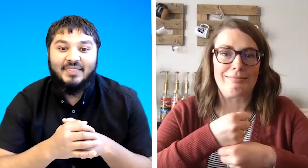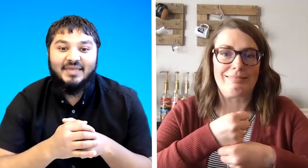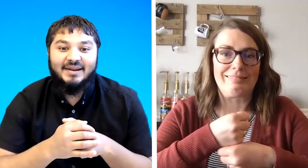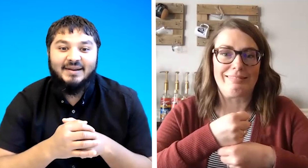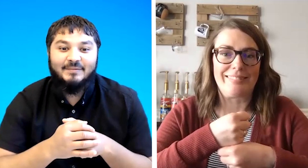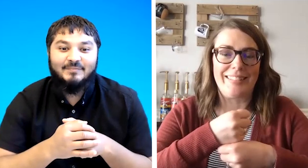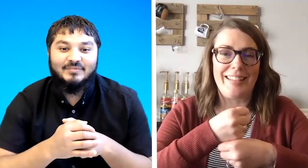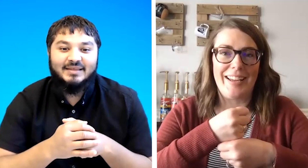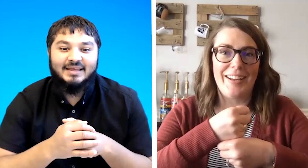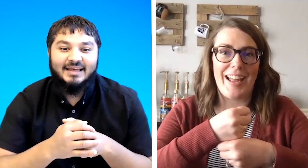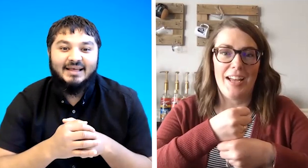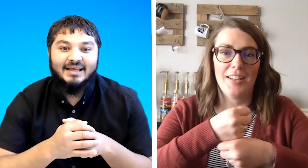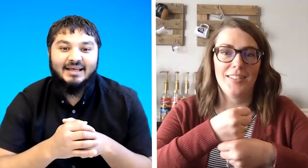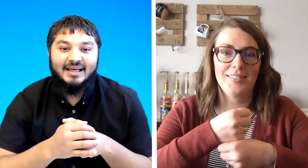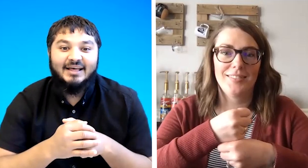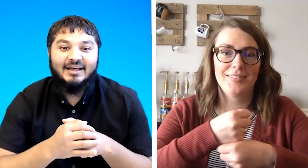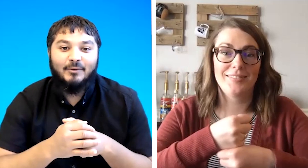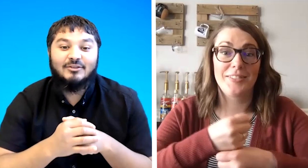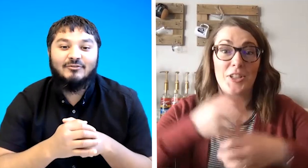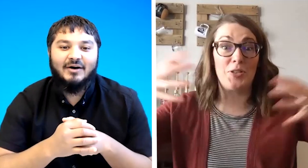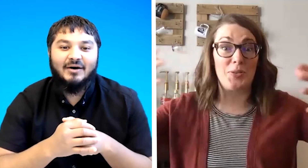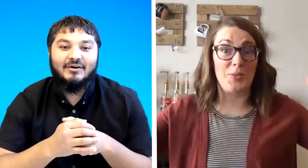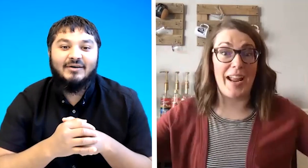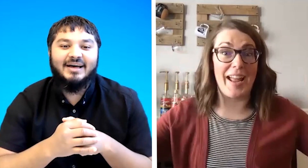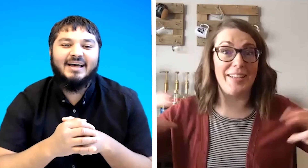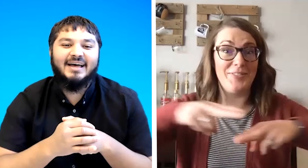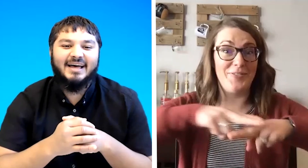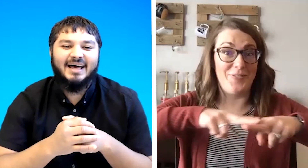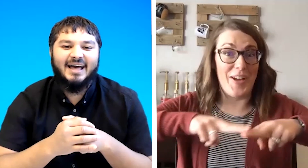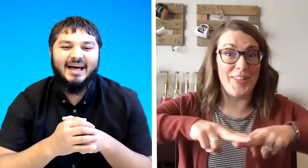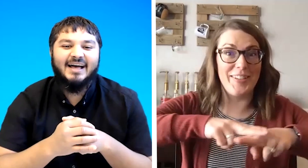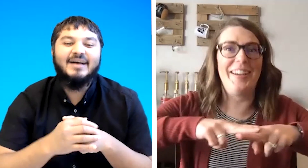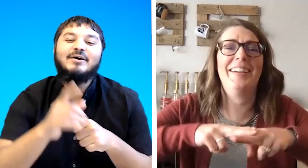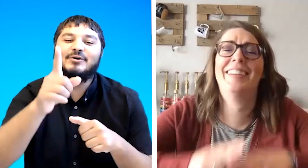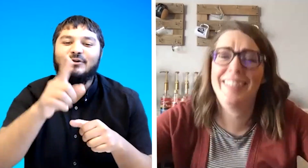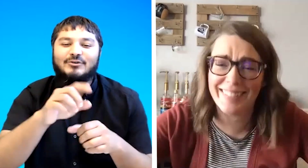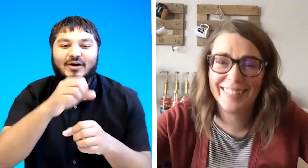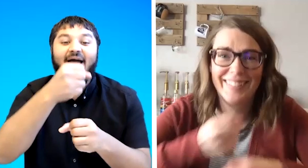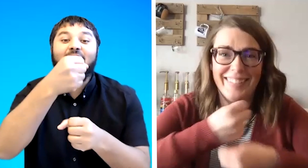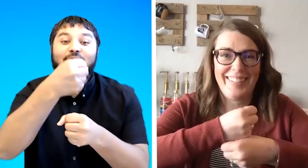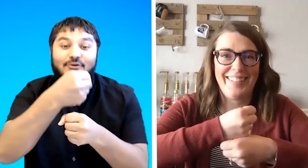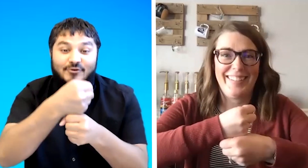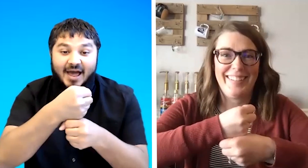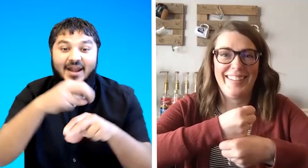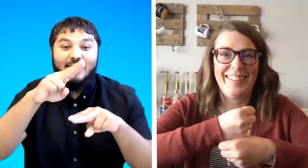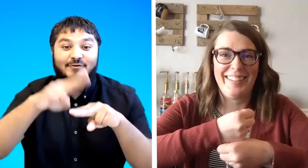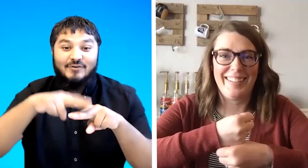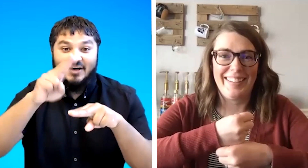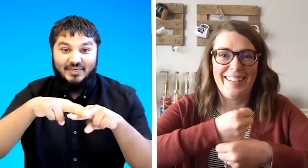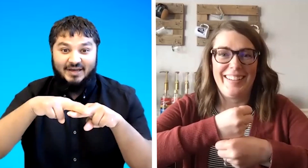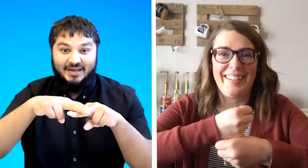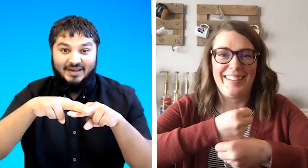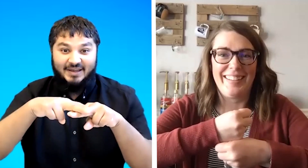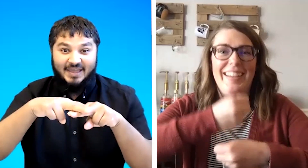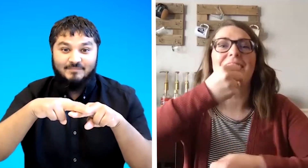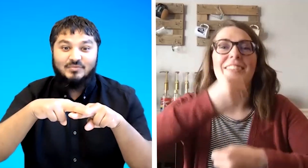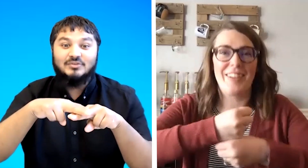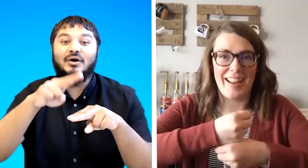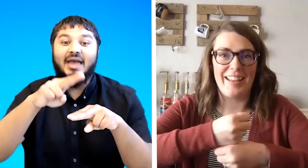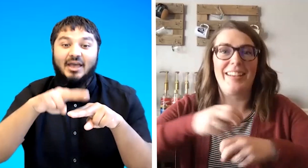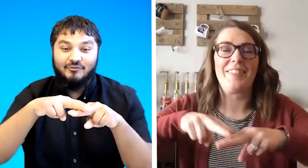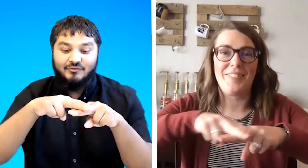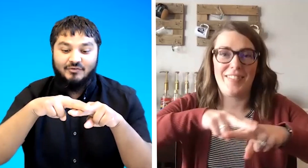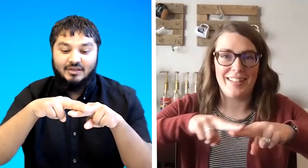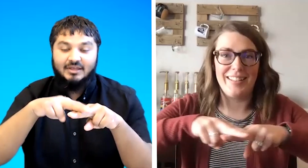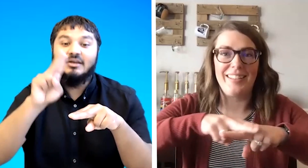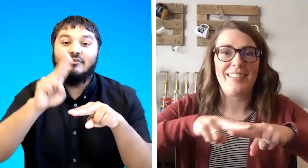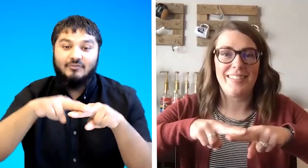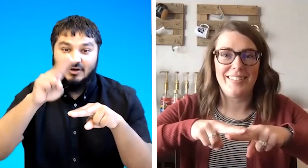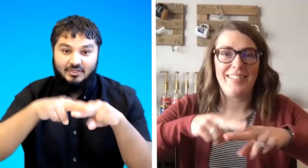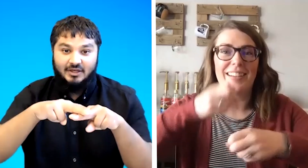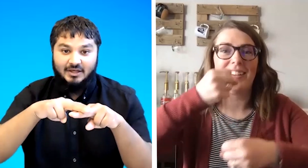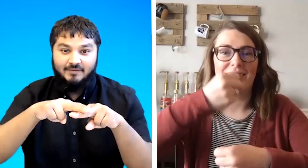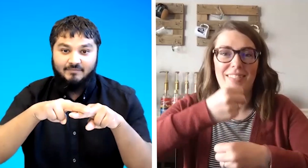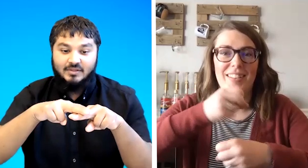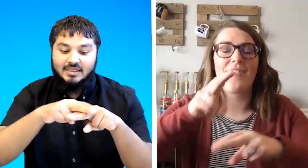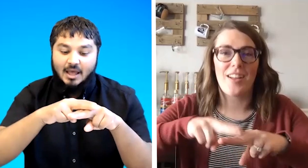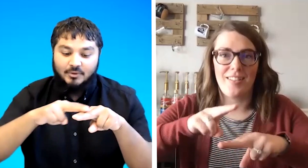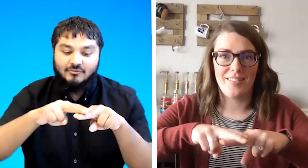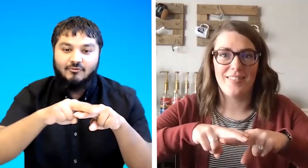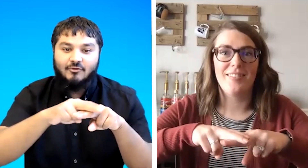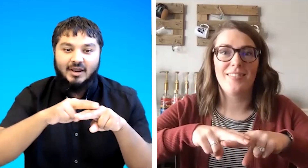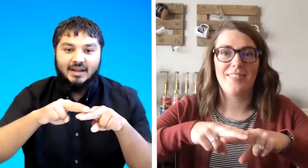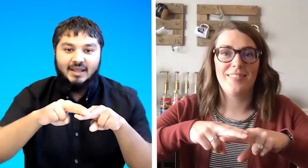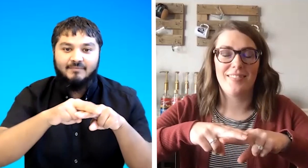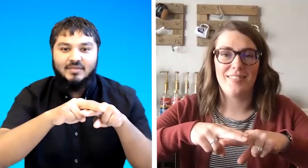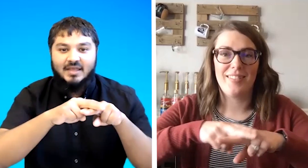then okay uh what's [ __ ] ryan father good try grandfather okay so f father that one's friday